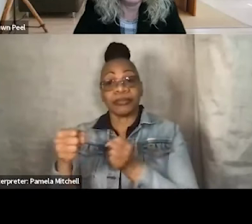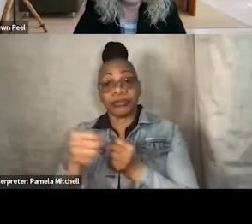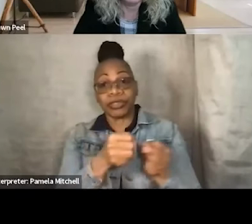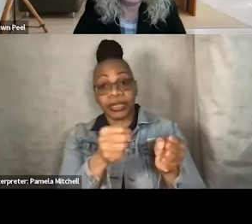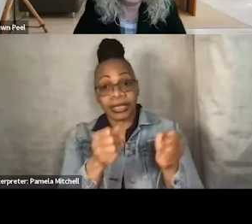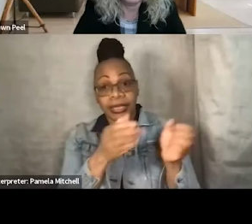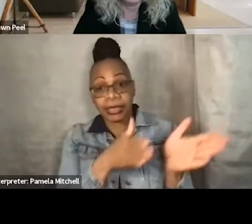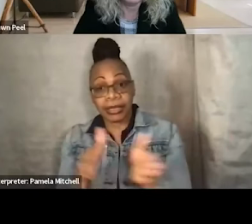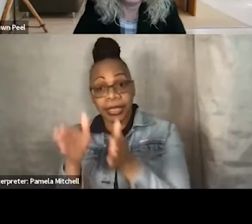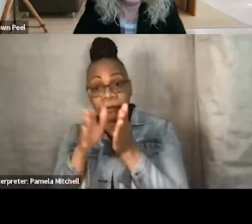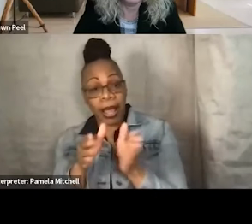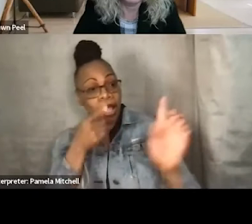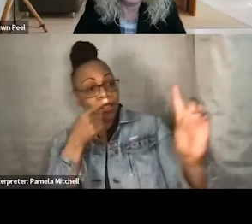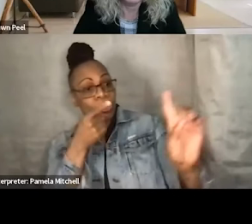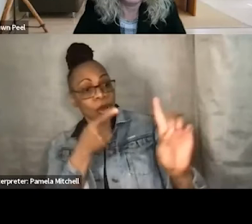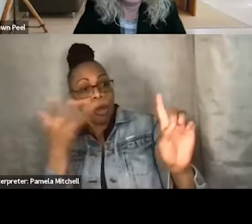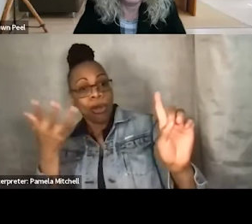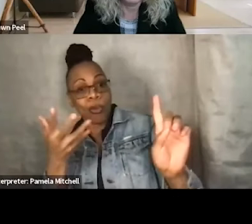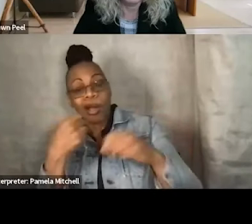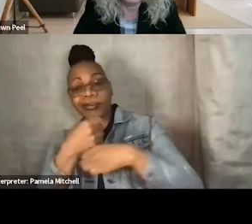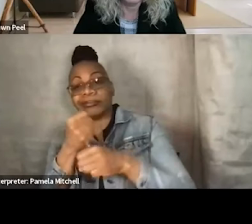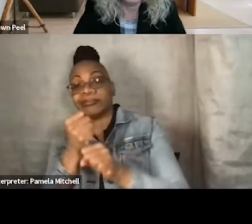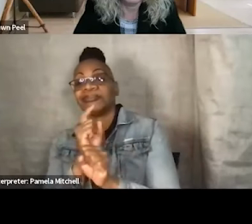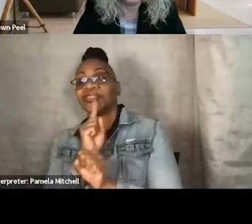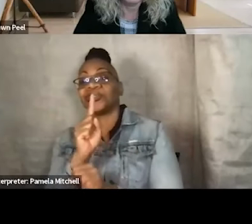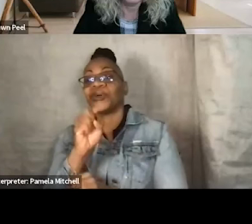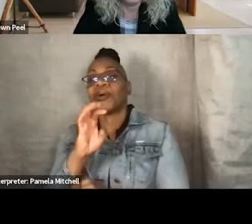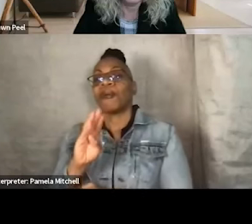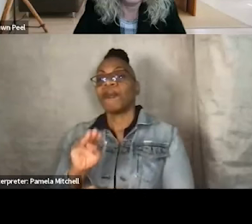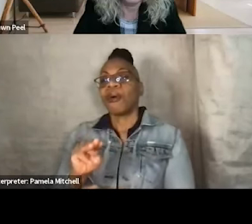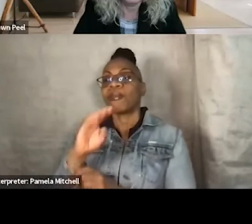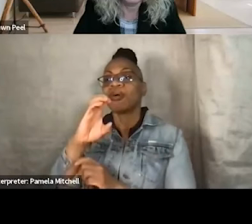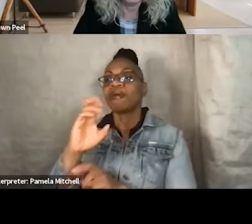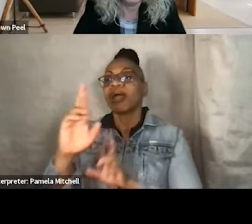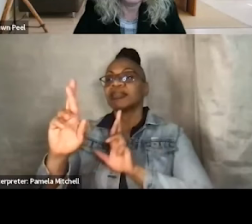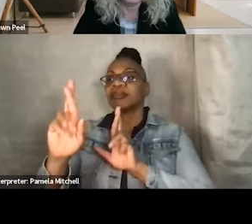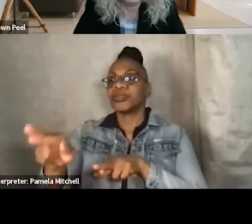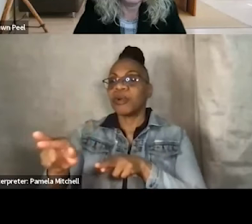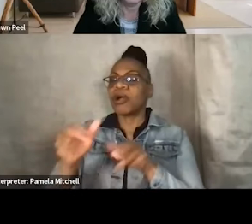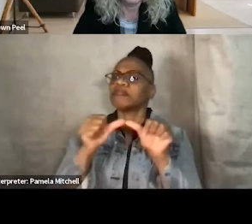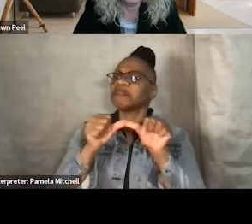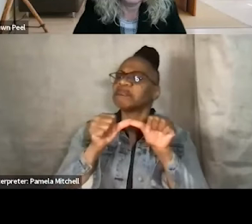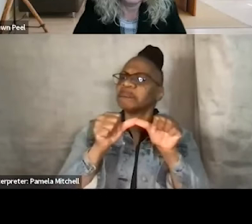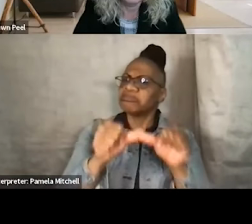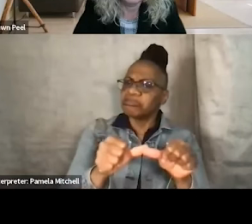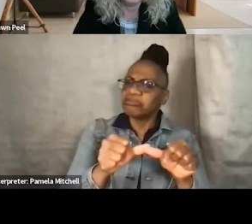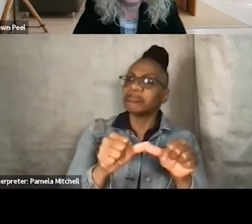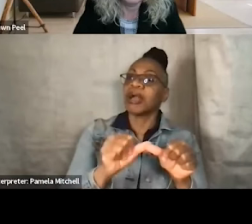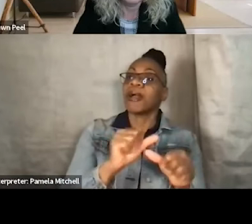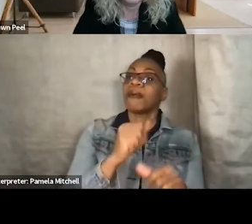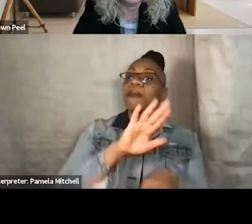Our goal has been to ensure that mobile crisis response is delivered in a consistent way by all five CCBHCs,